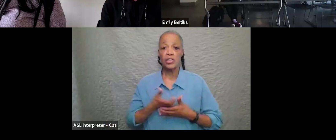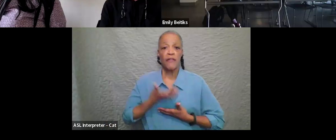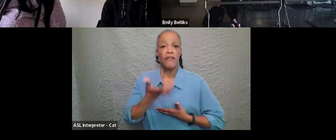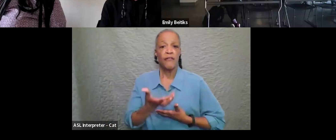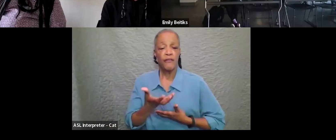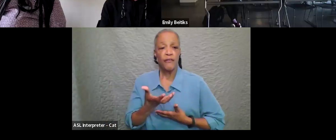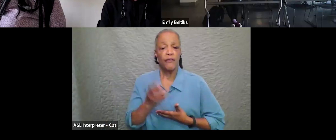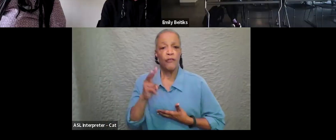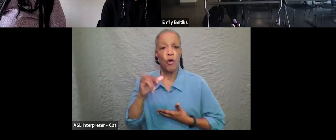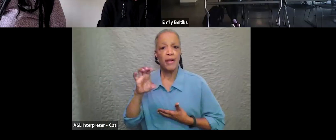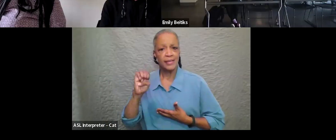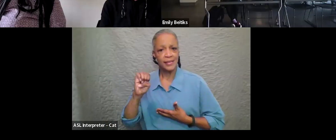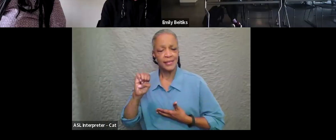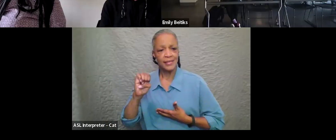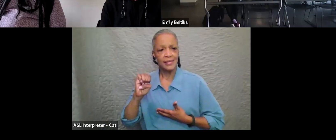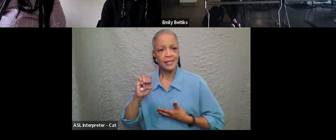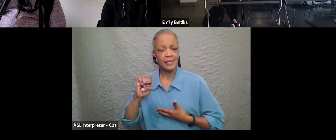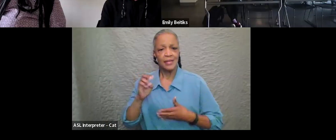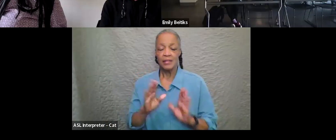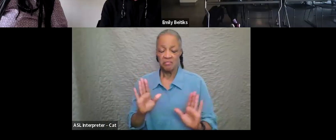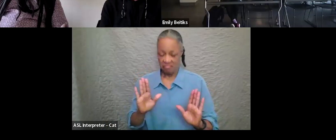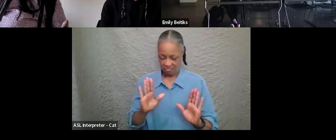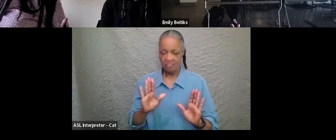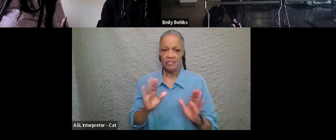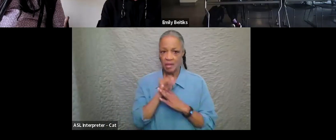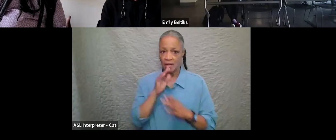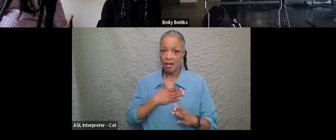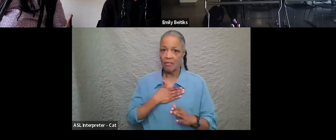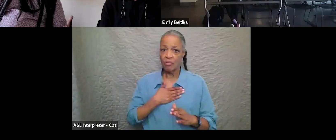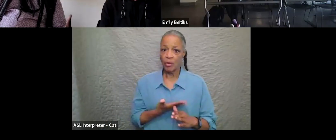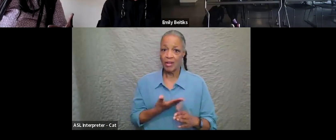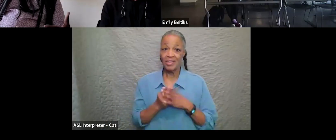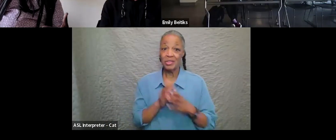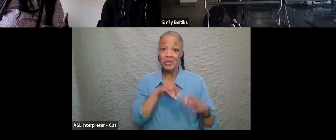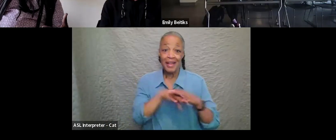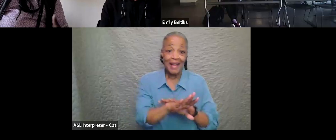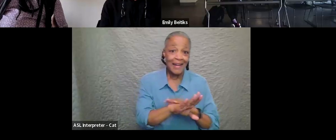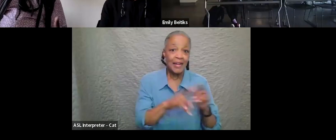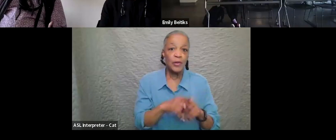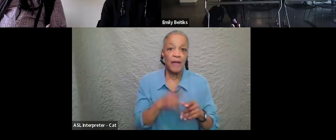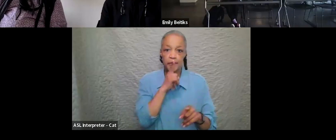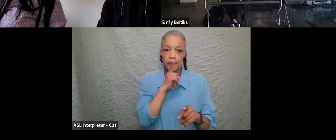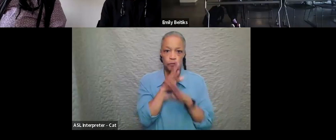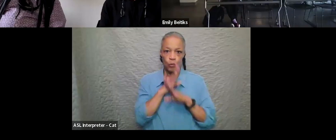The unwillingness -- to get in you can't speak your conscience. So I guess I'm curious.